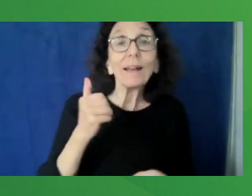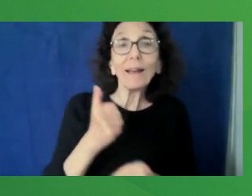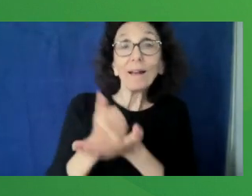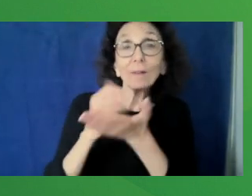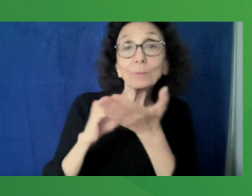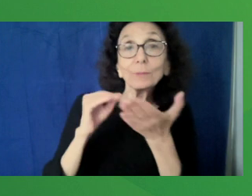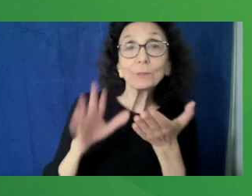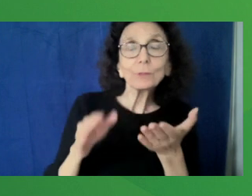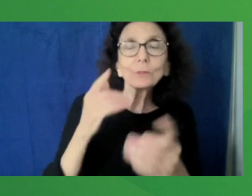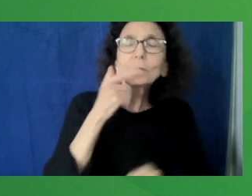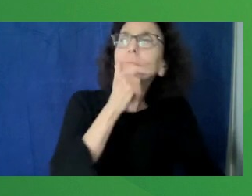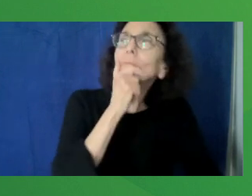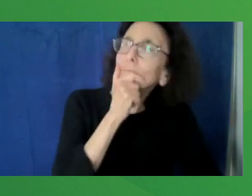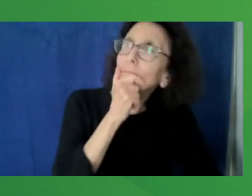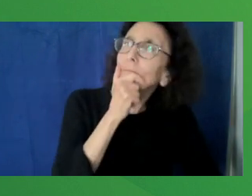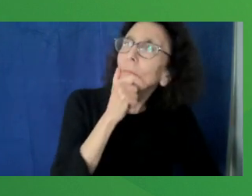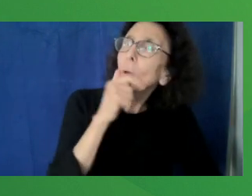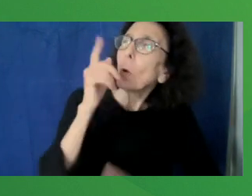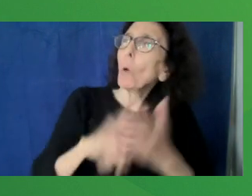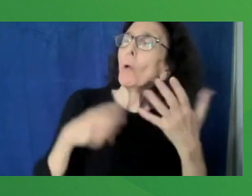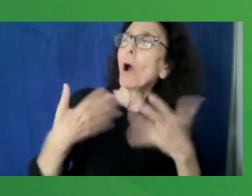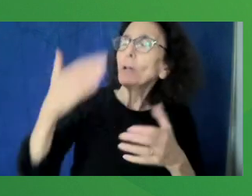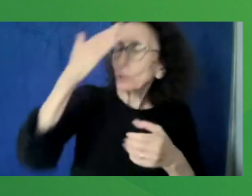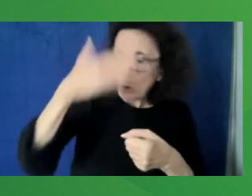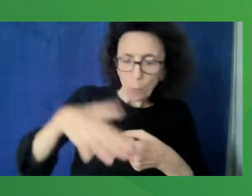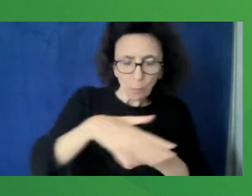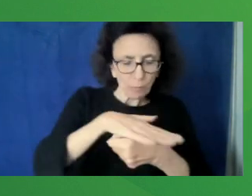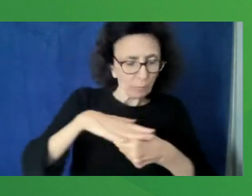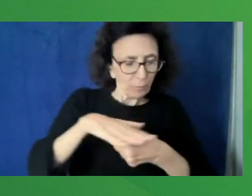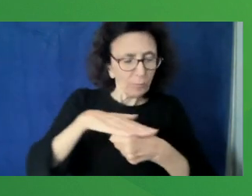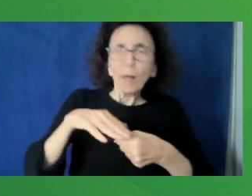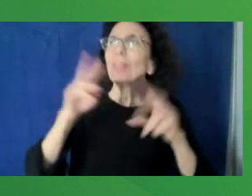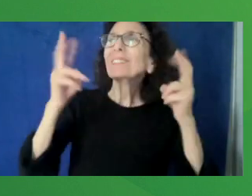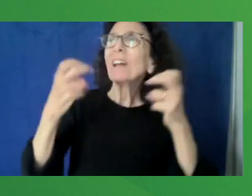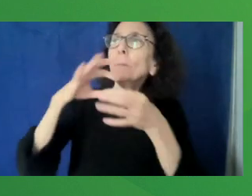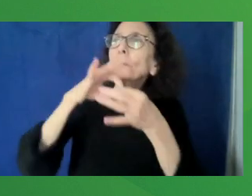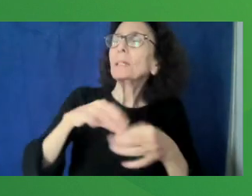is their local knowledge already. What do they know about these topics already in their space?